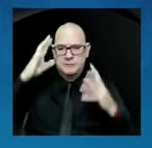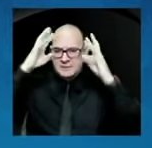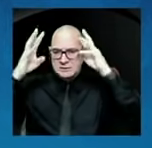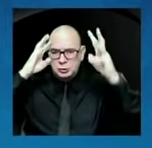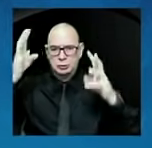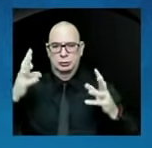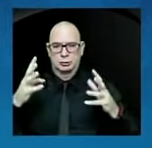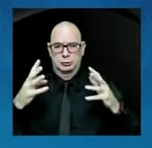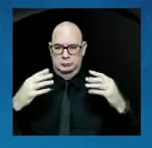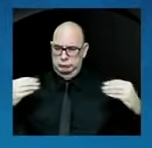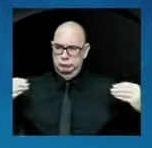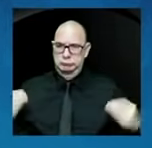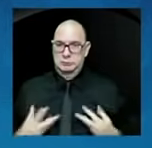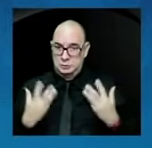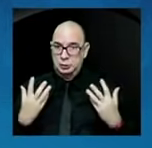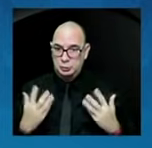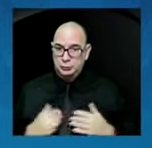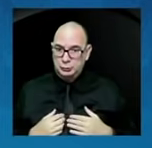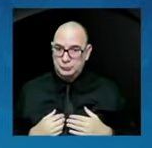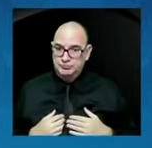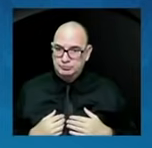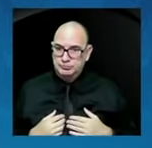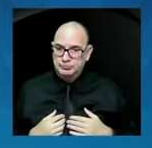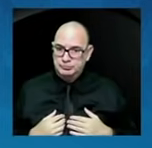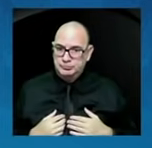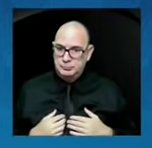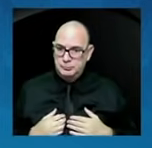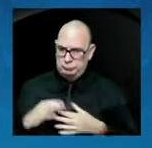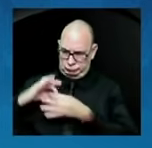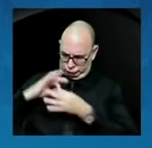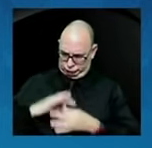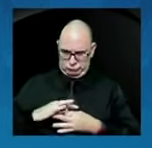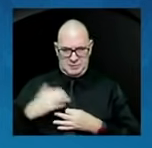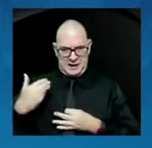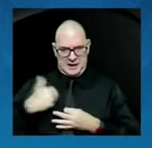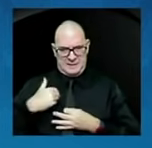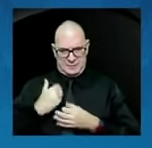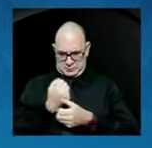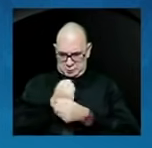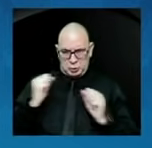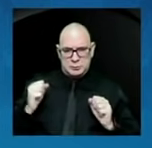IT IS ALSO INNOVATION AND